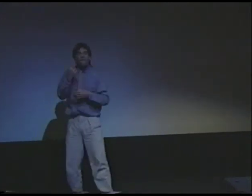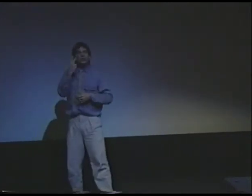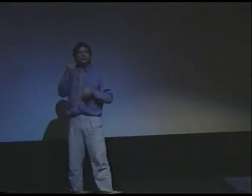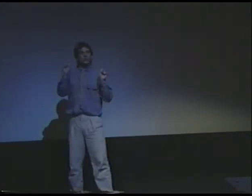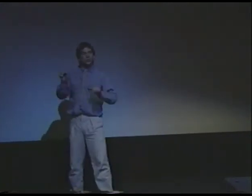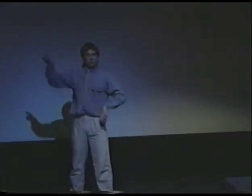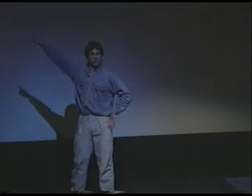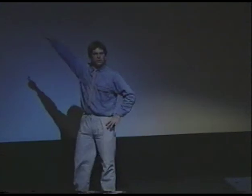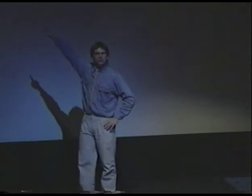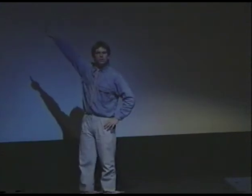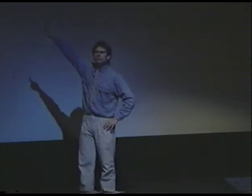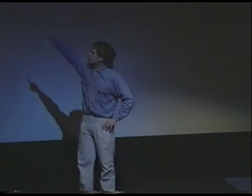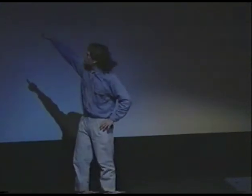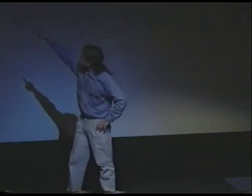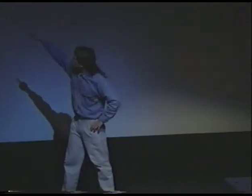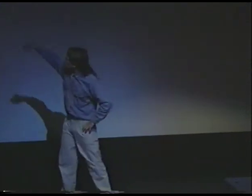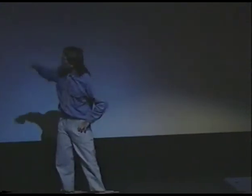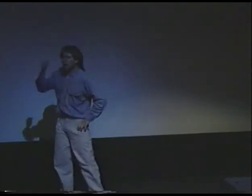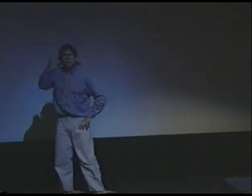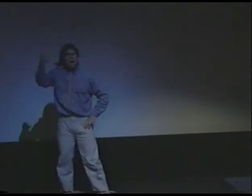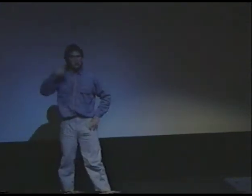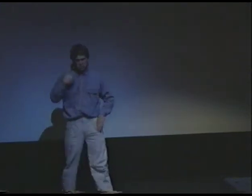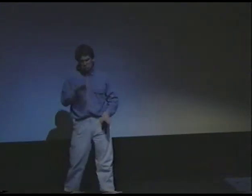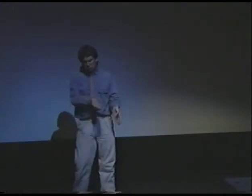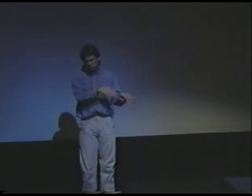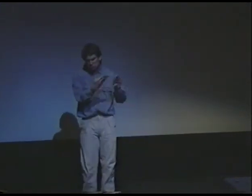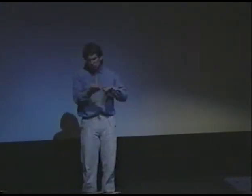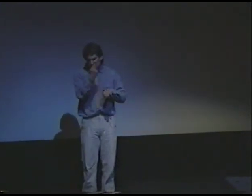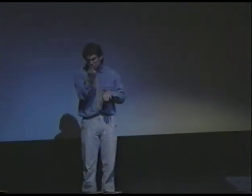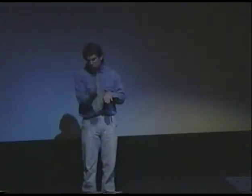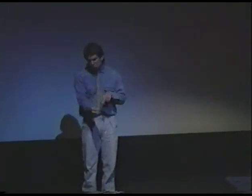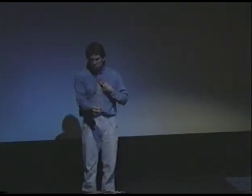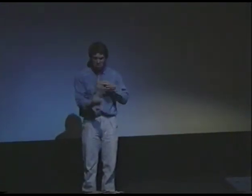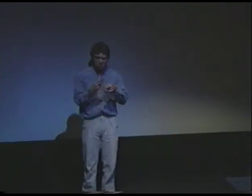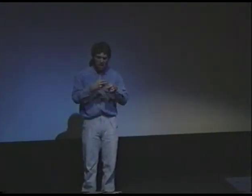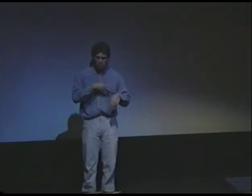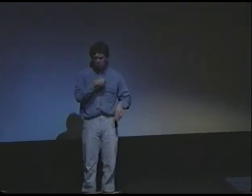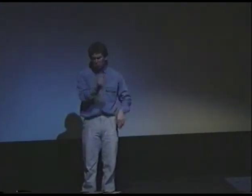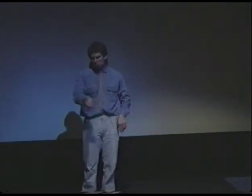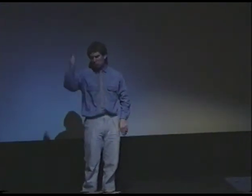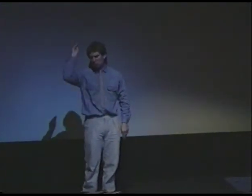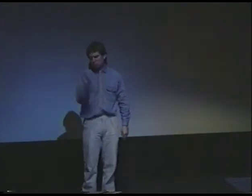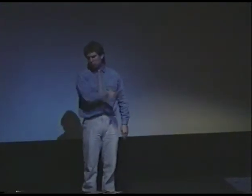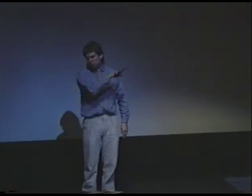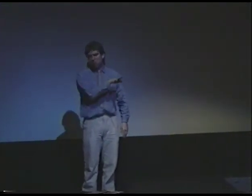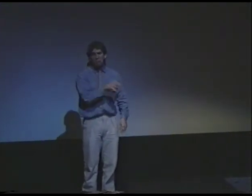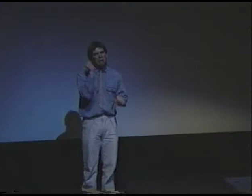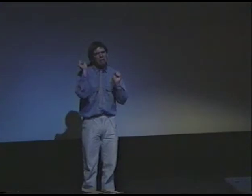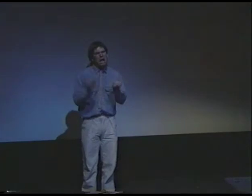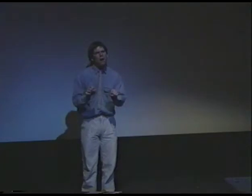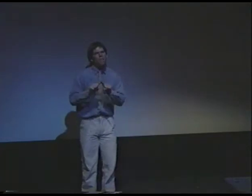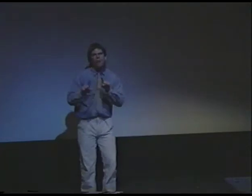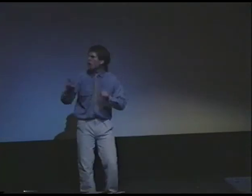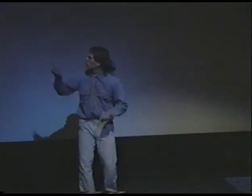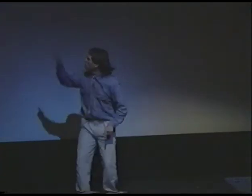is the most visual image, the body buried with the name.